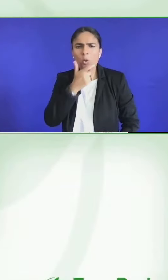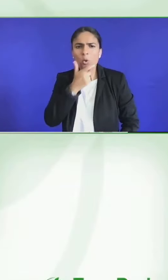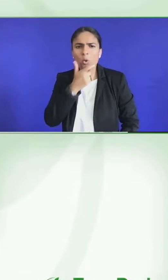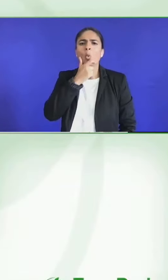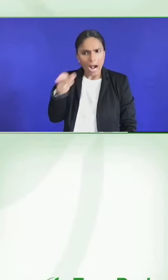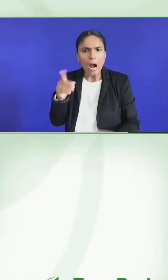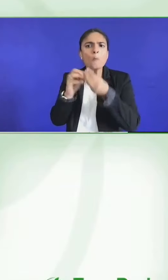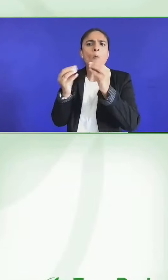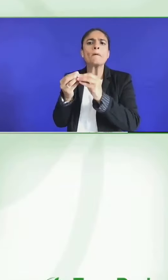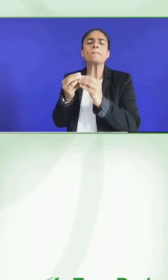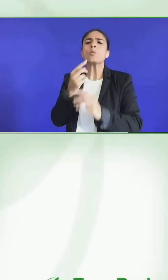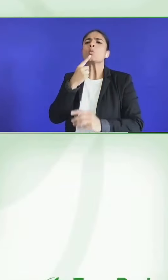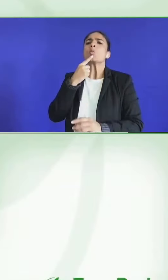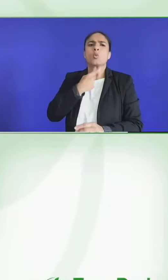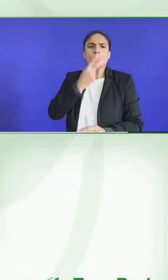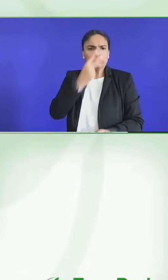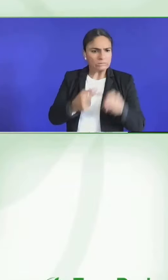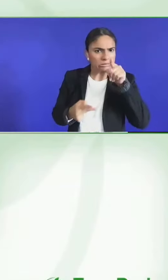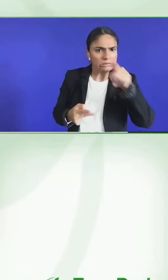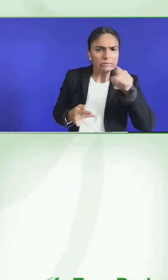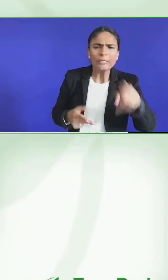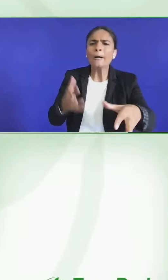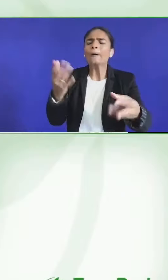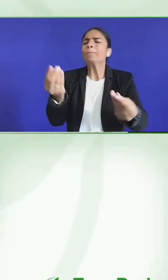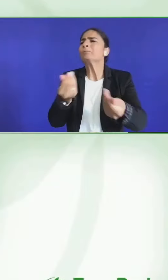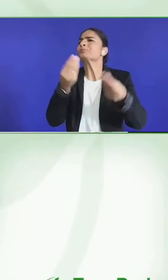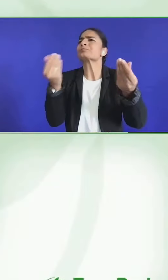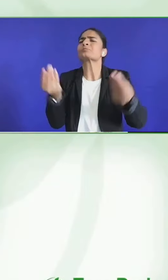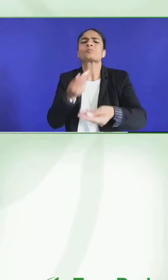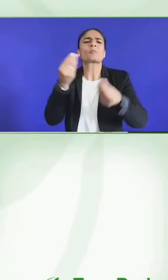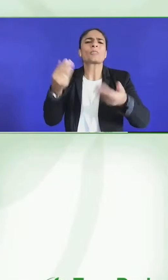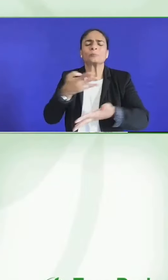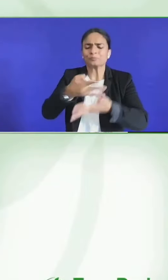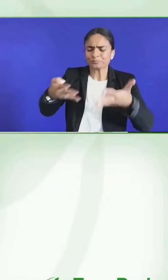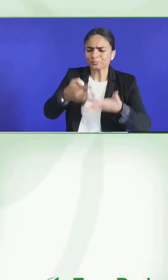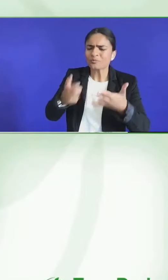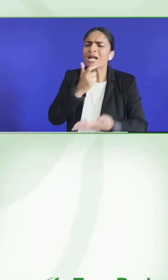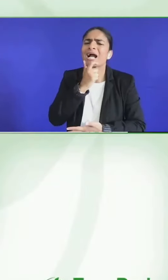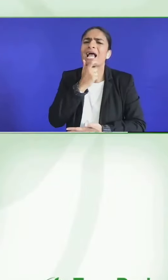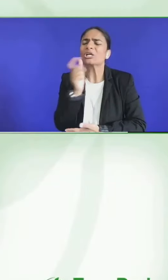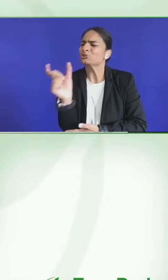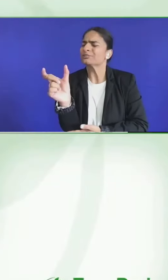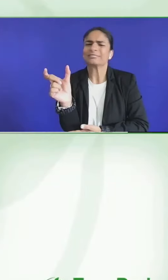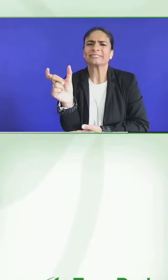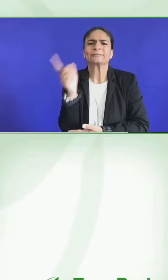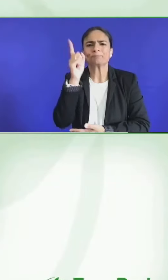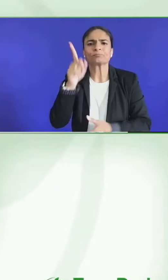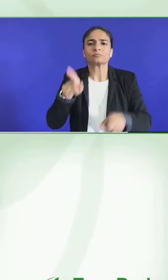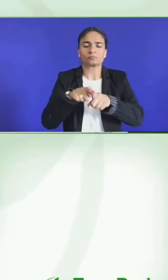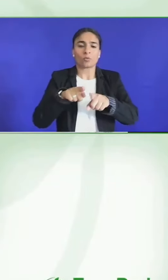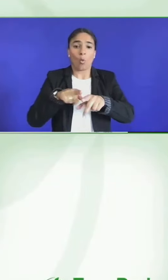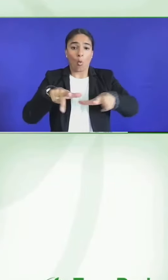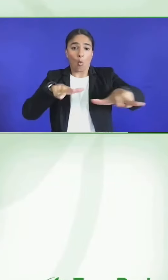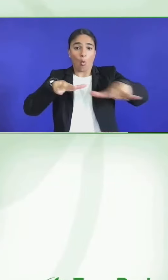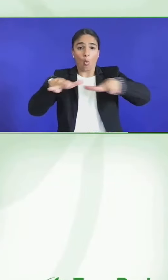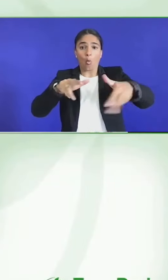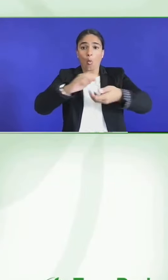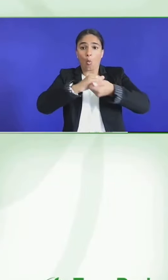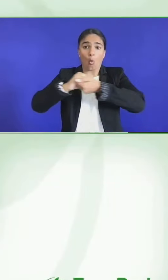There is much more attention to branding of your organisation because it is important that users know your organisation and find their way to it.